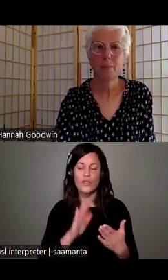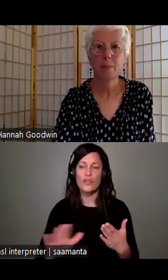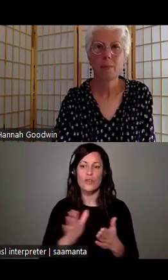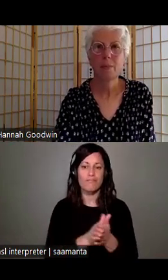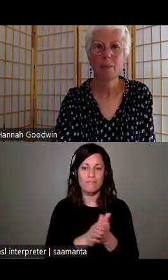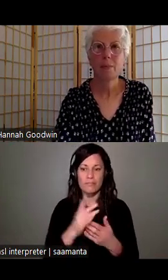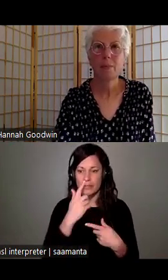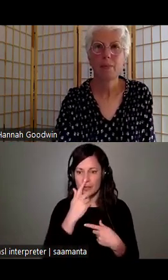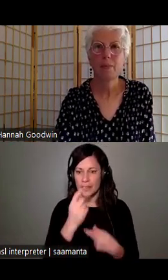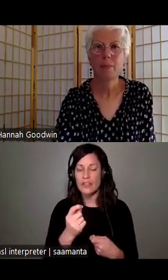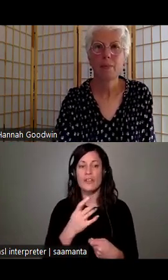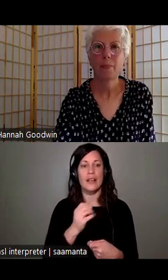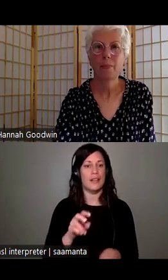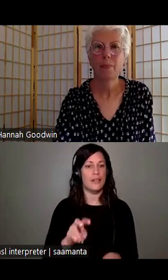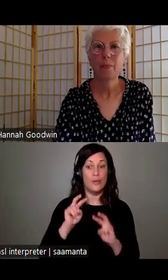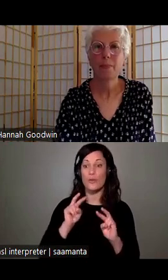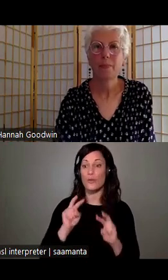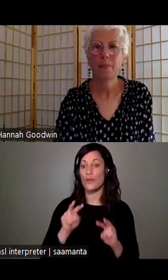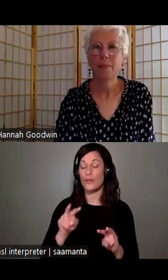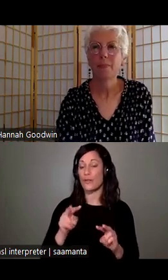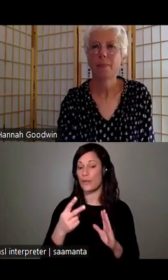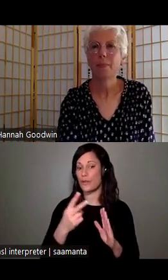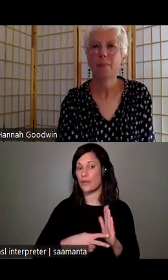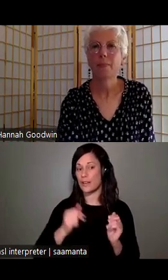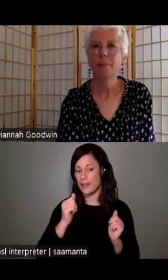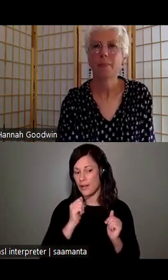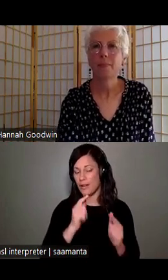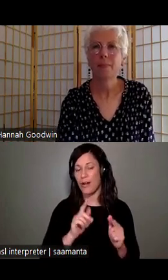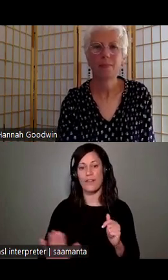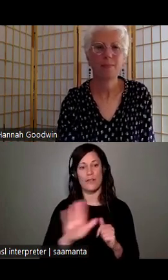and we really look forward to reading all of your wonderful proposals.